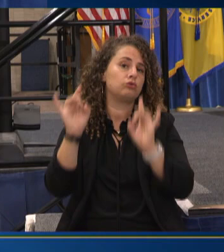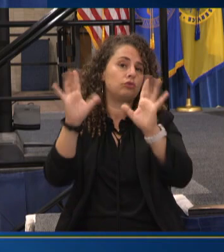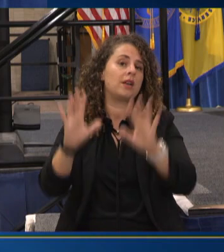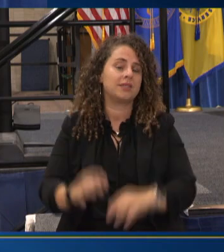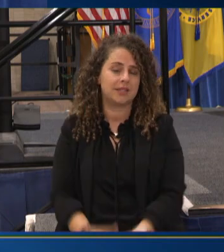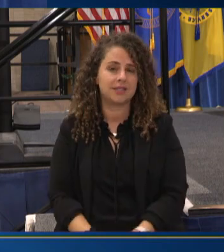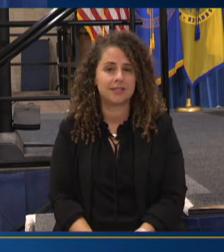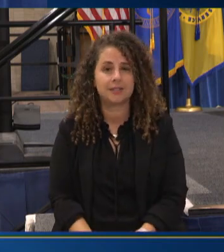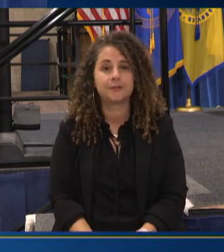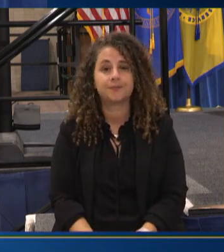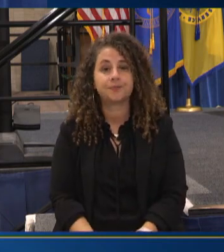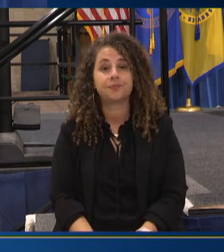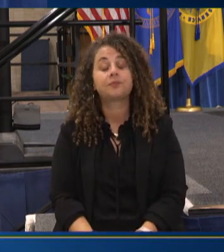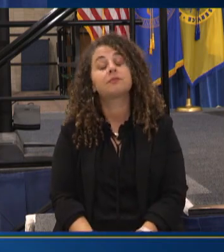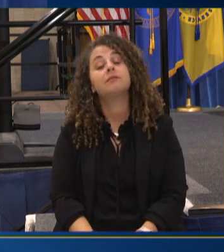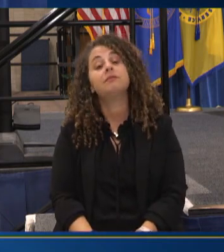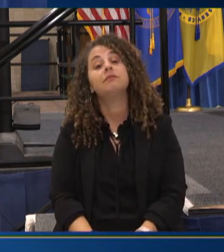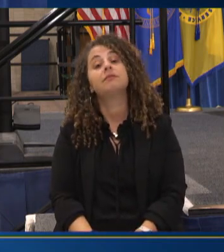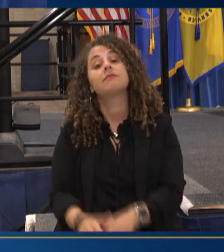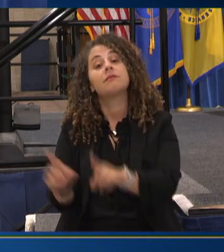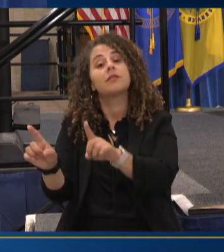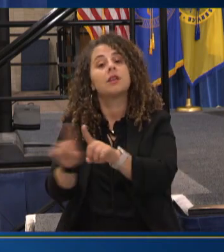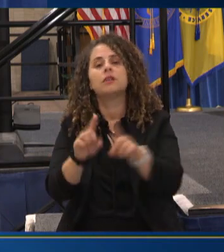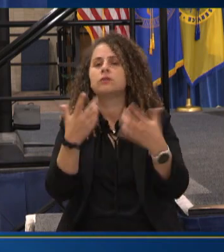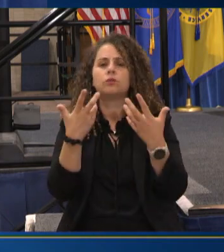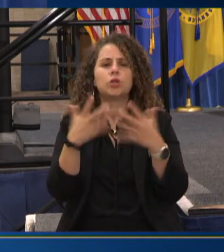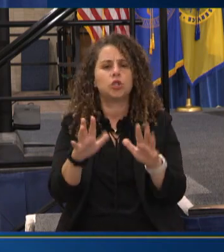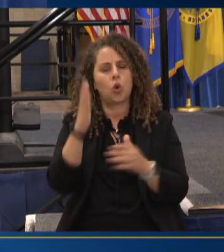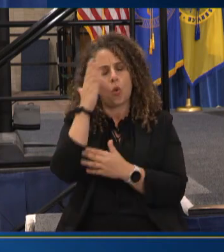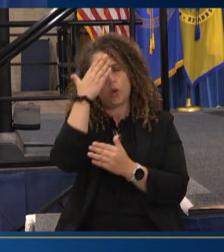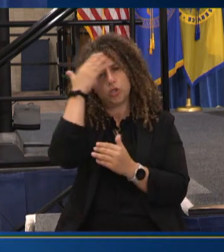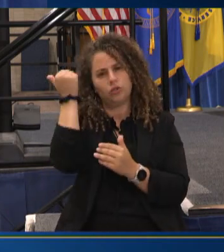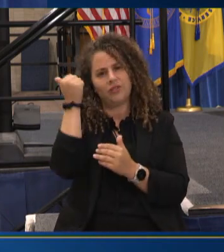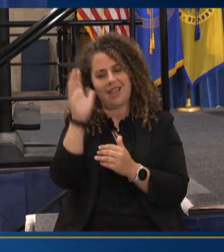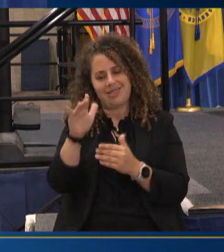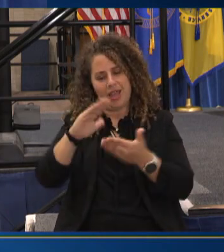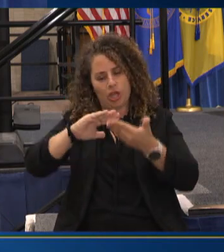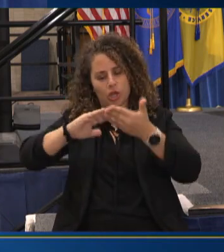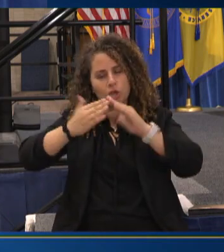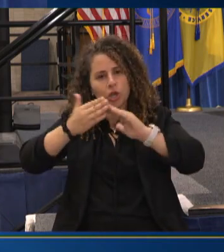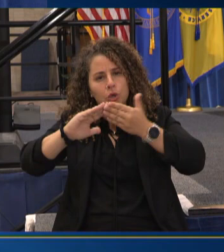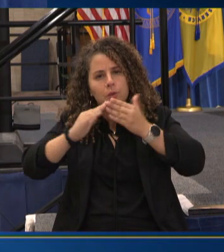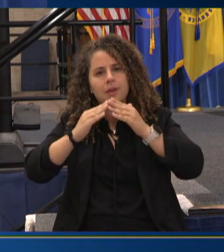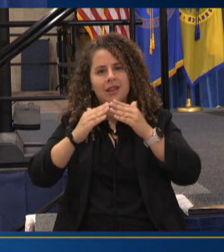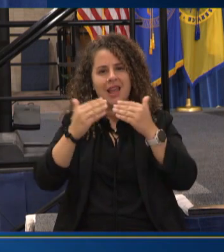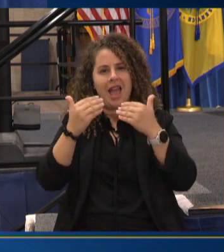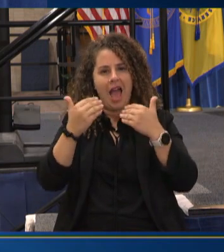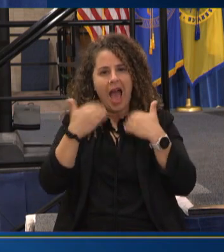At the same time, we don't want to forget that communities have assets.